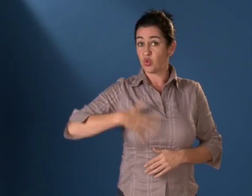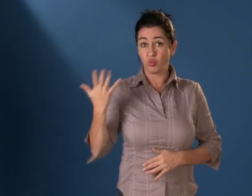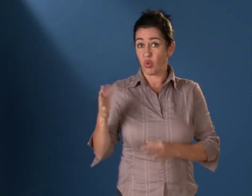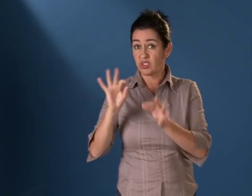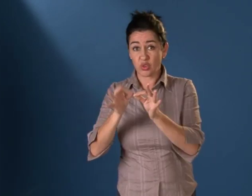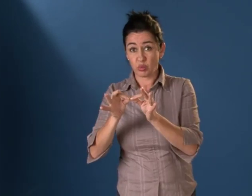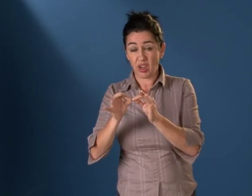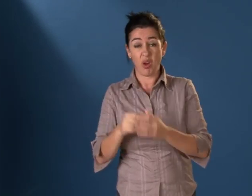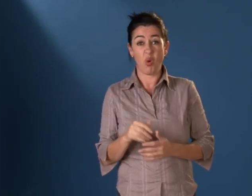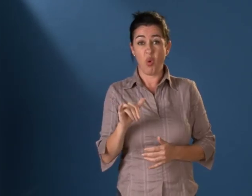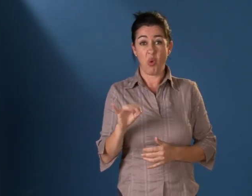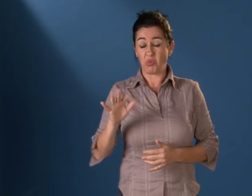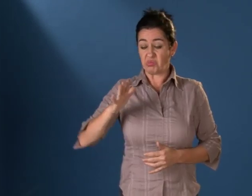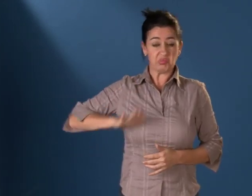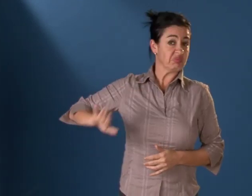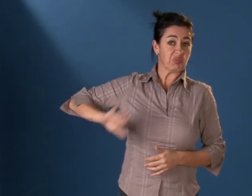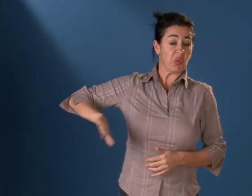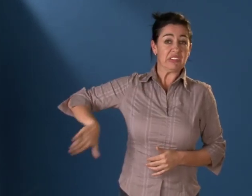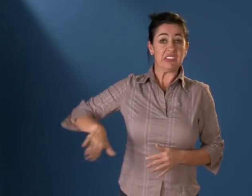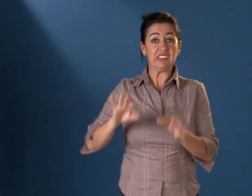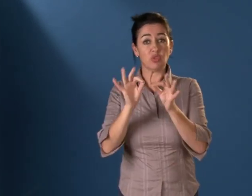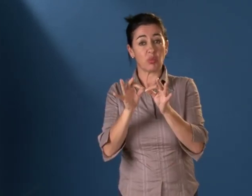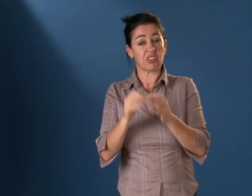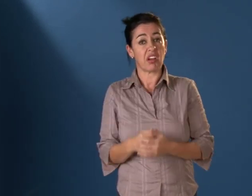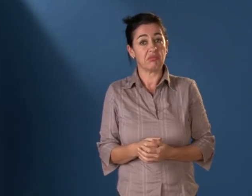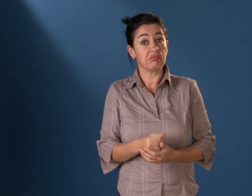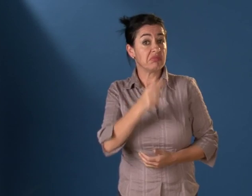If you don't need an Auslan interpreter, you may want to arrange for someone who can help